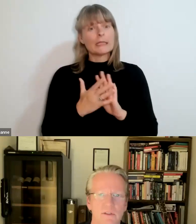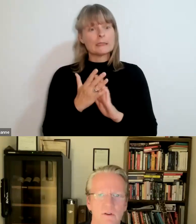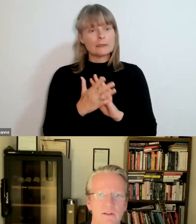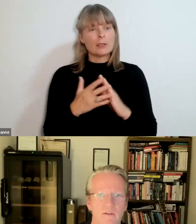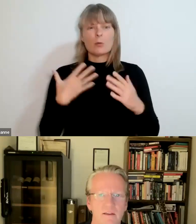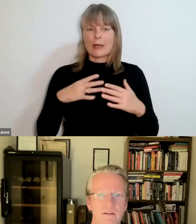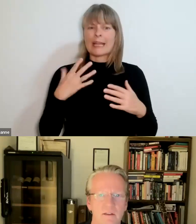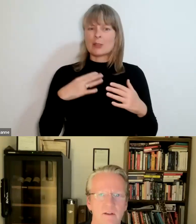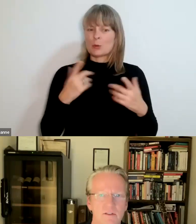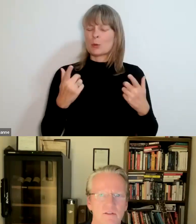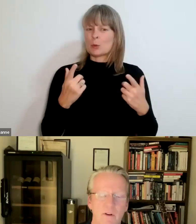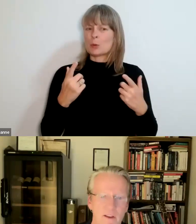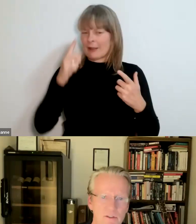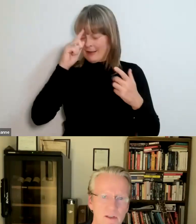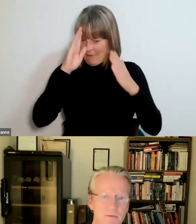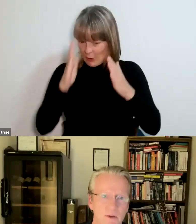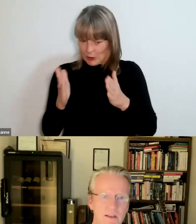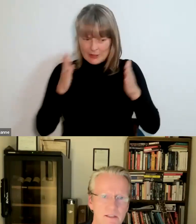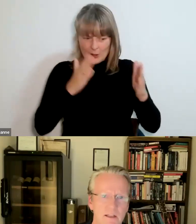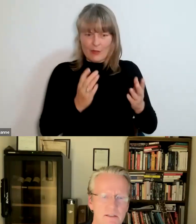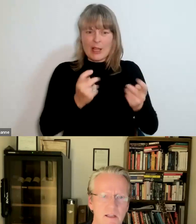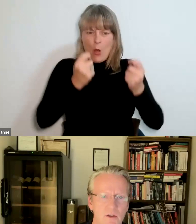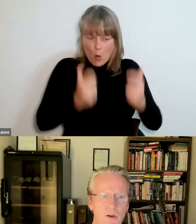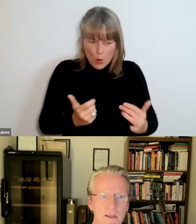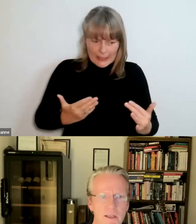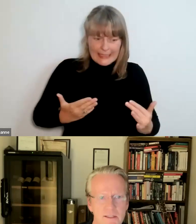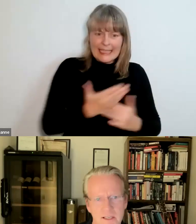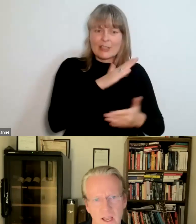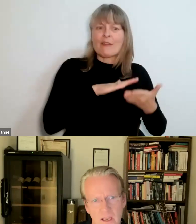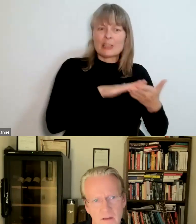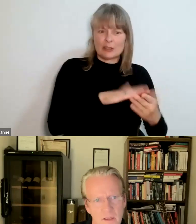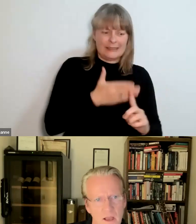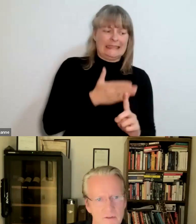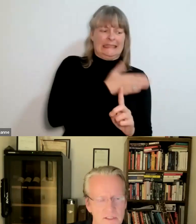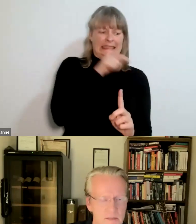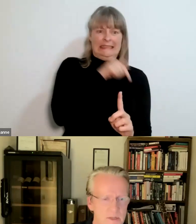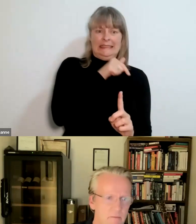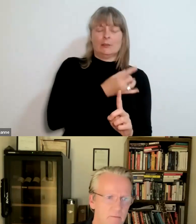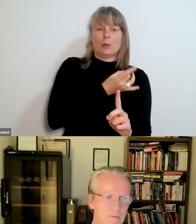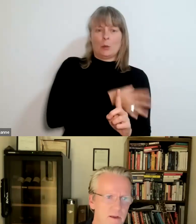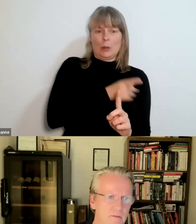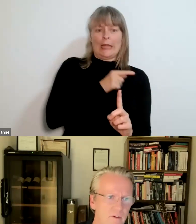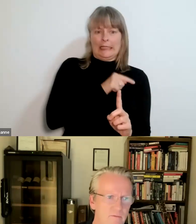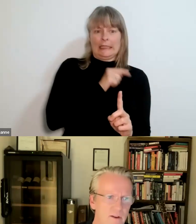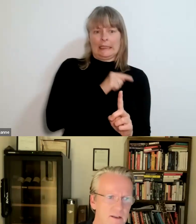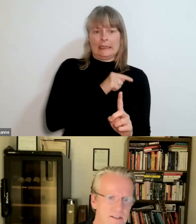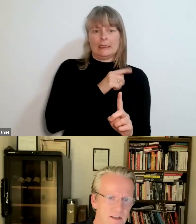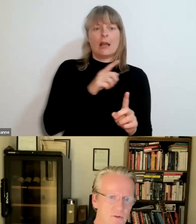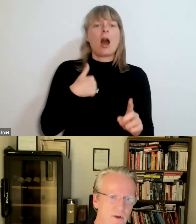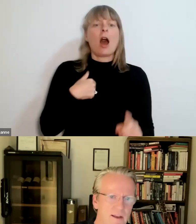It starts early. Yes, so we need to pay attention to this early intervention and